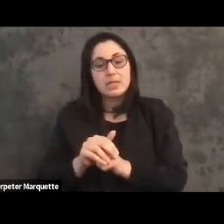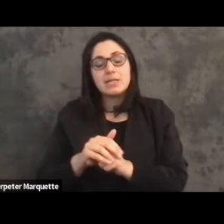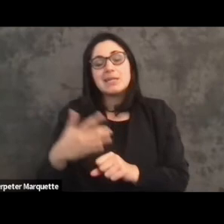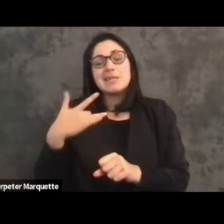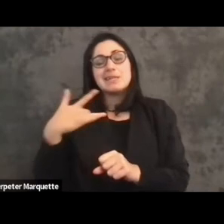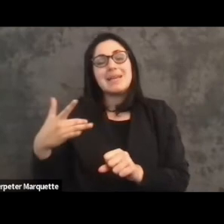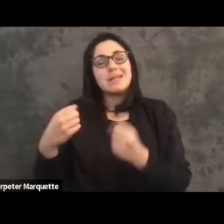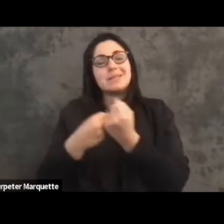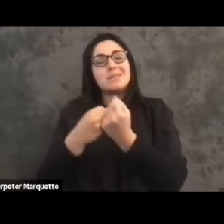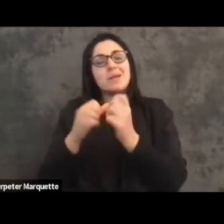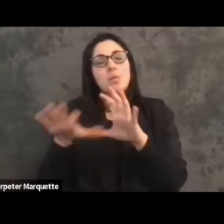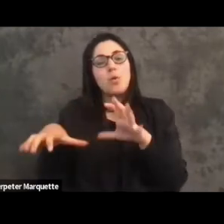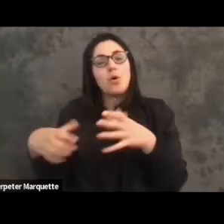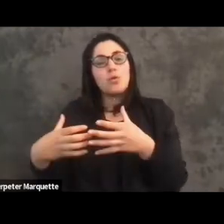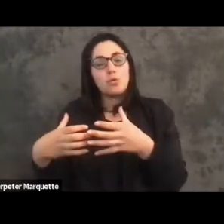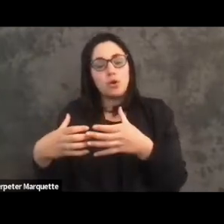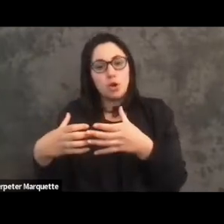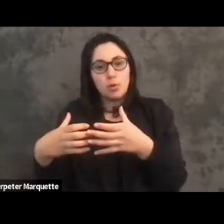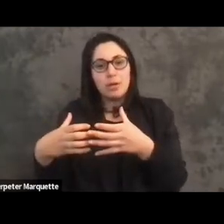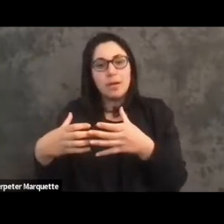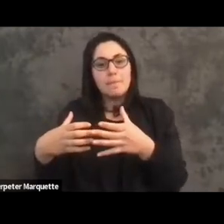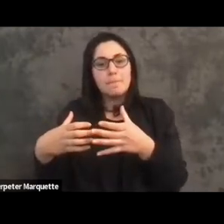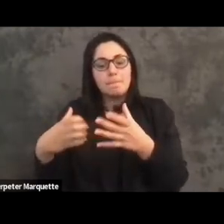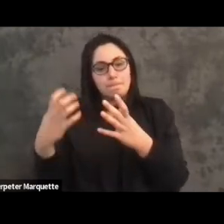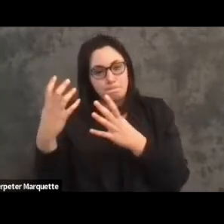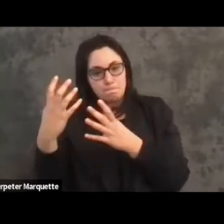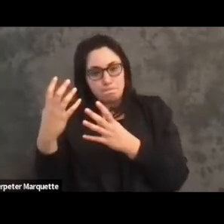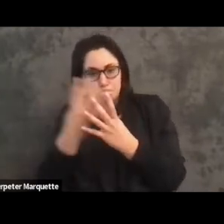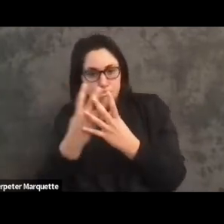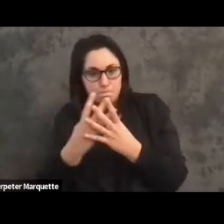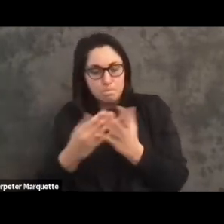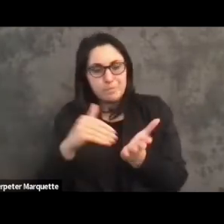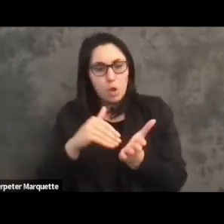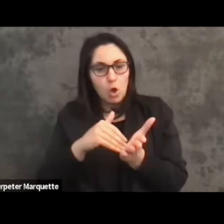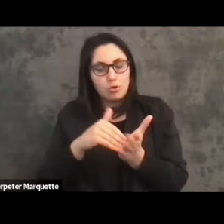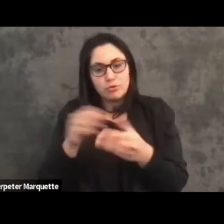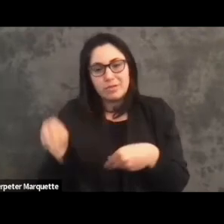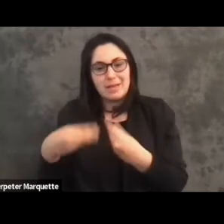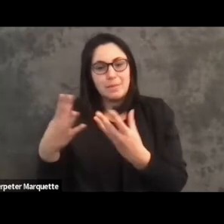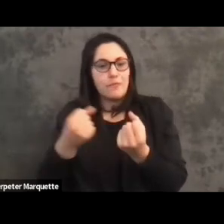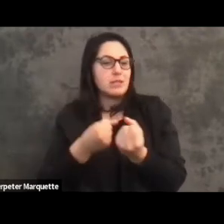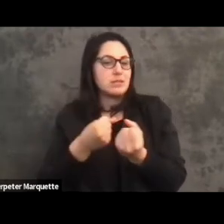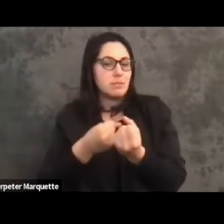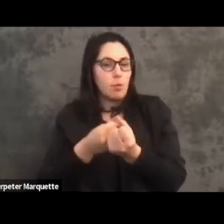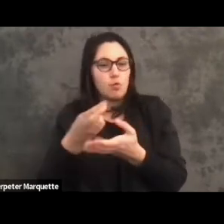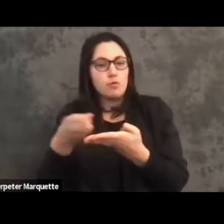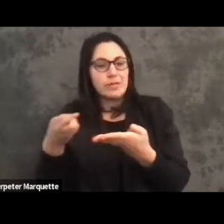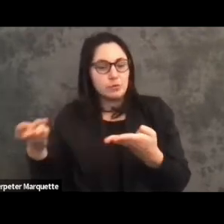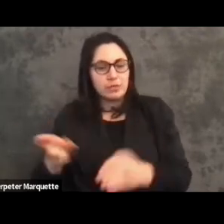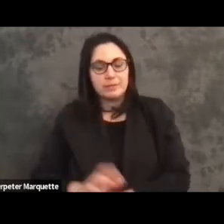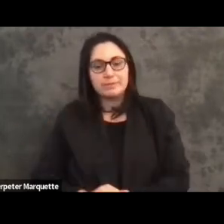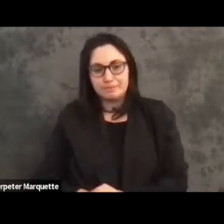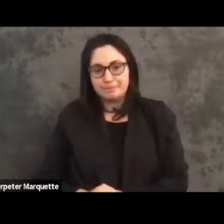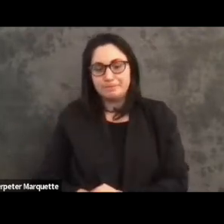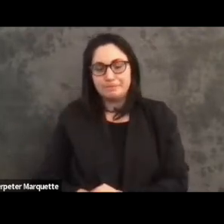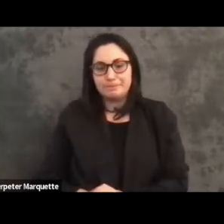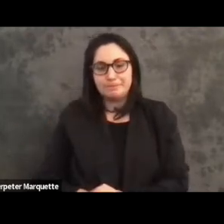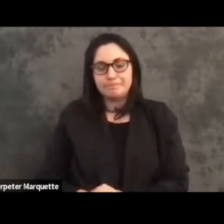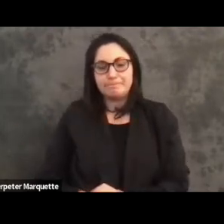who can take seriously or knows how to deal with Long COVID. Generally, these groups have,